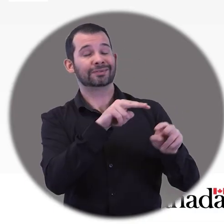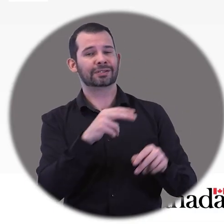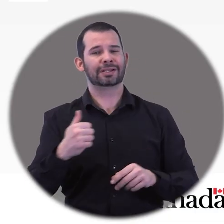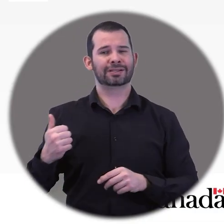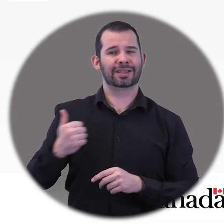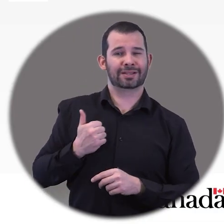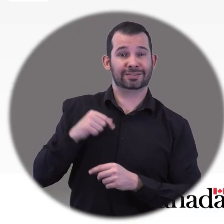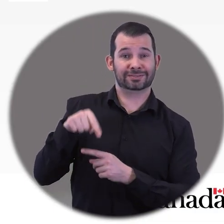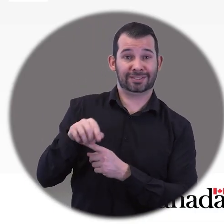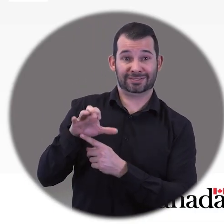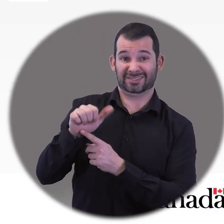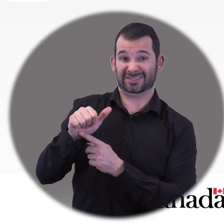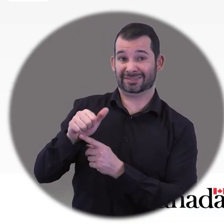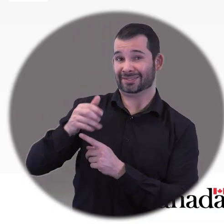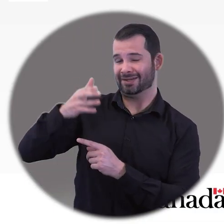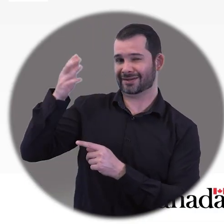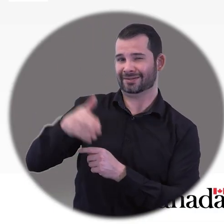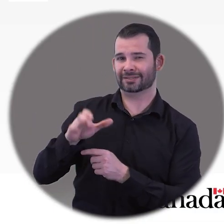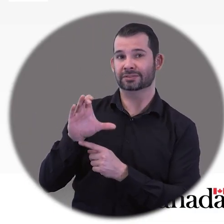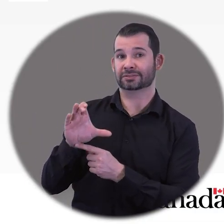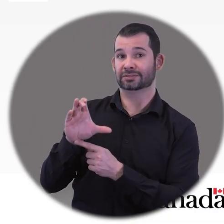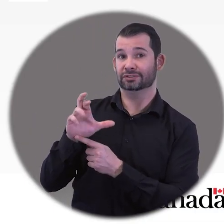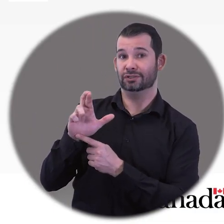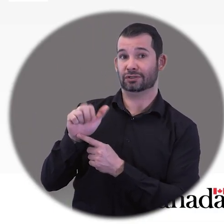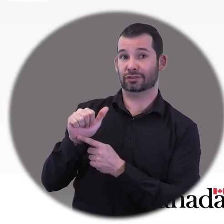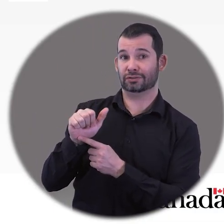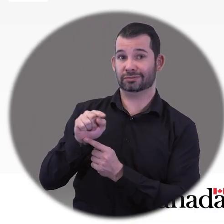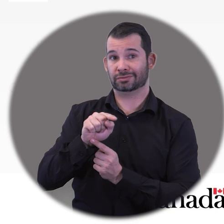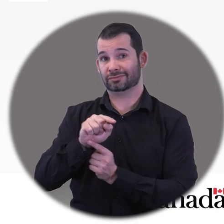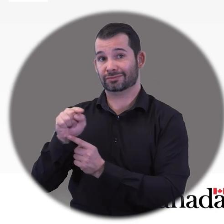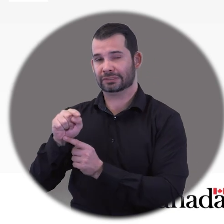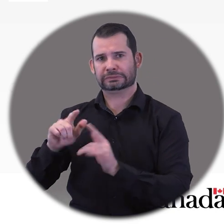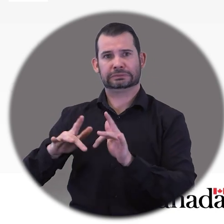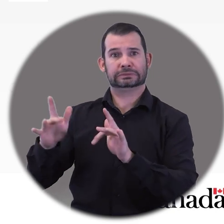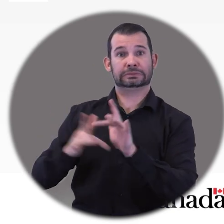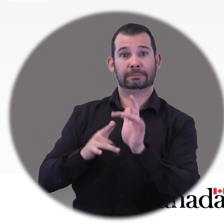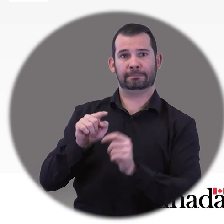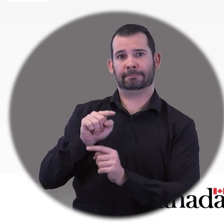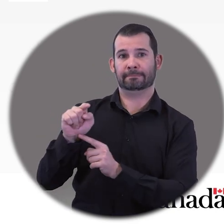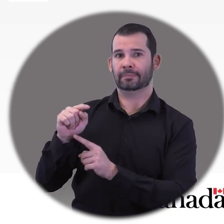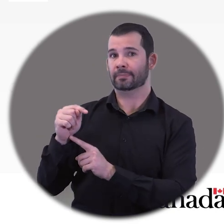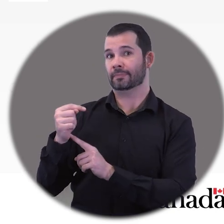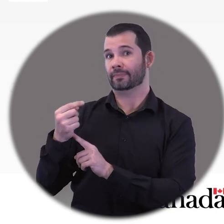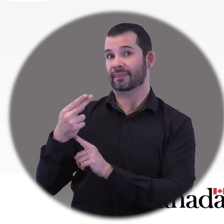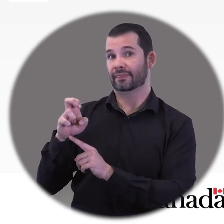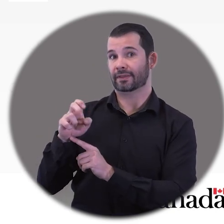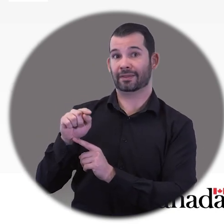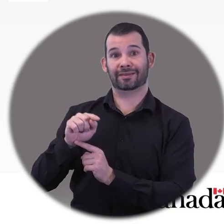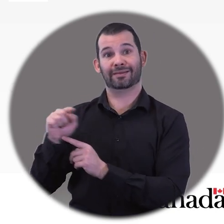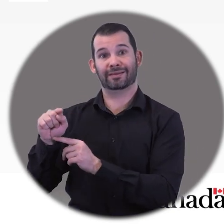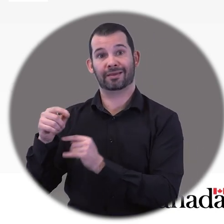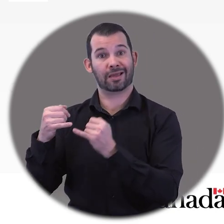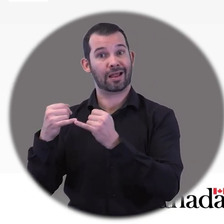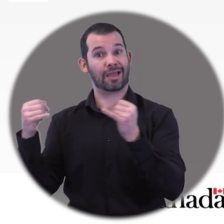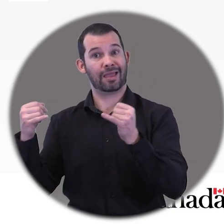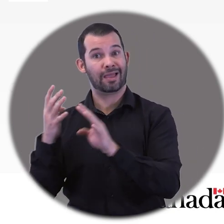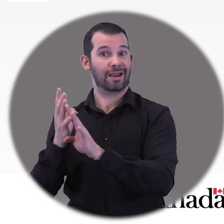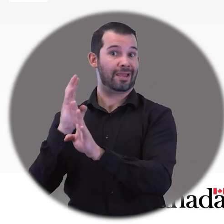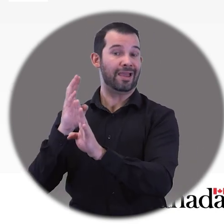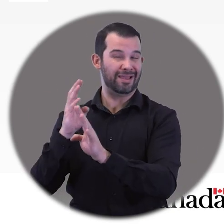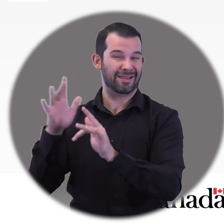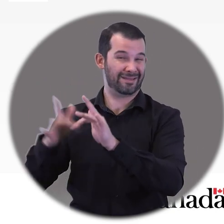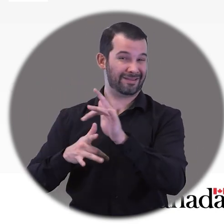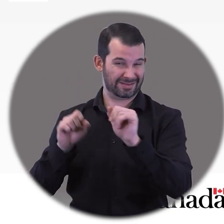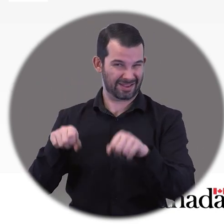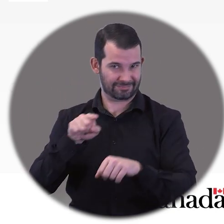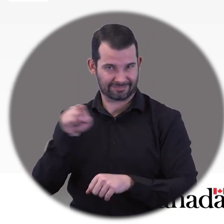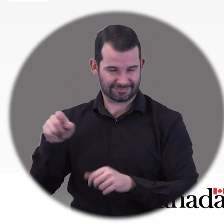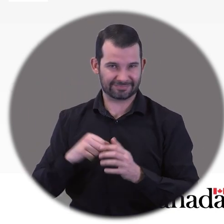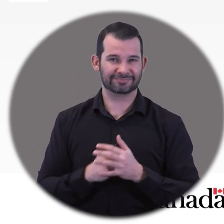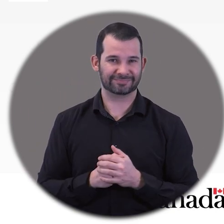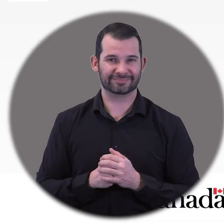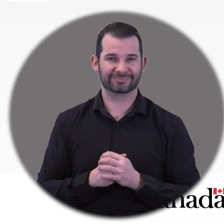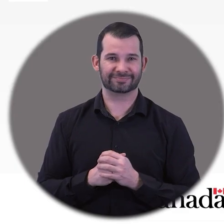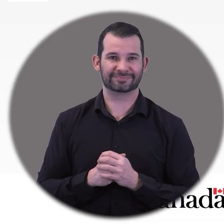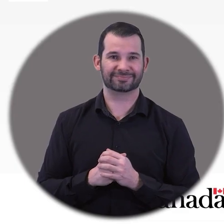canada.ca/cra-skip-the-line